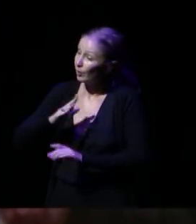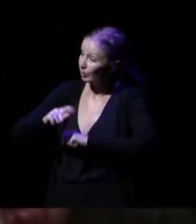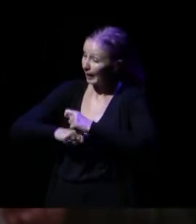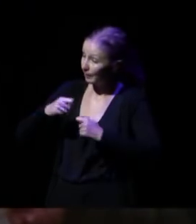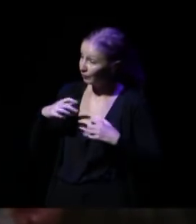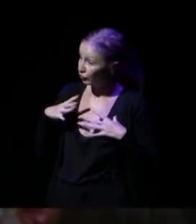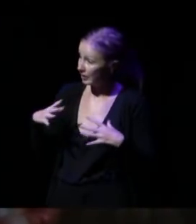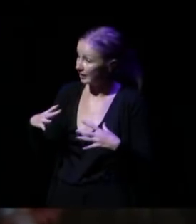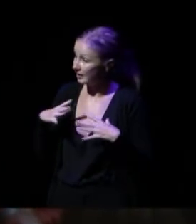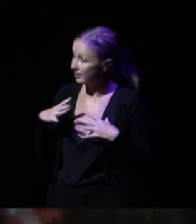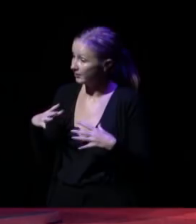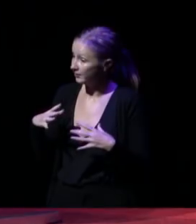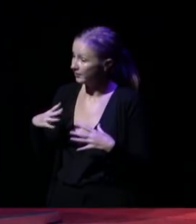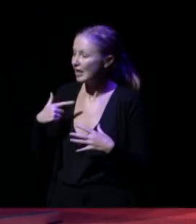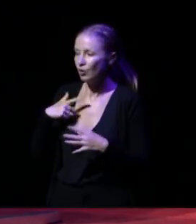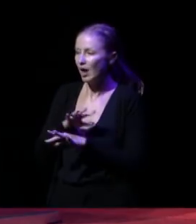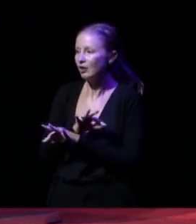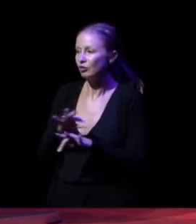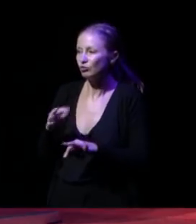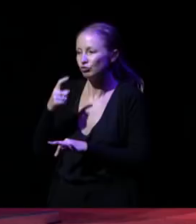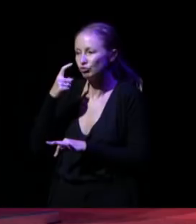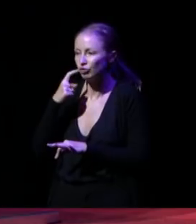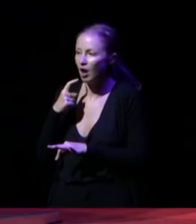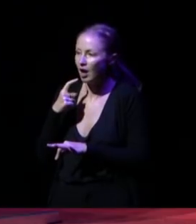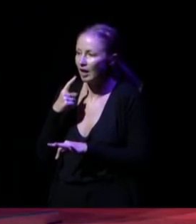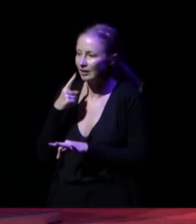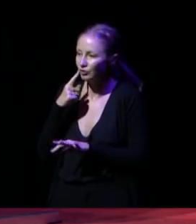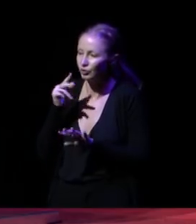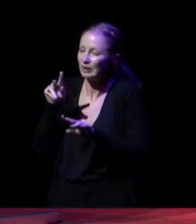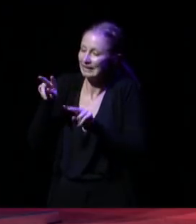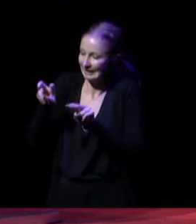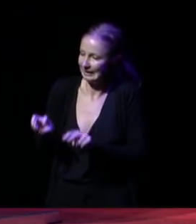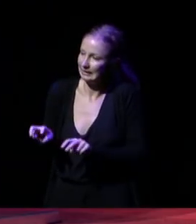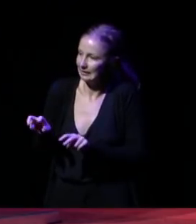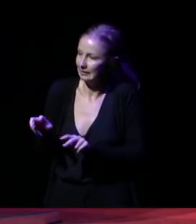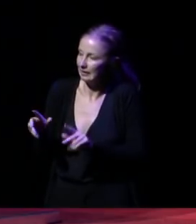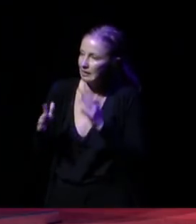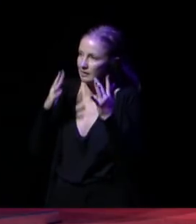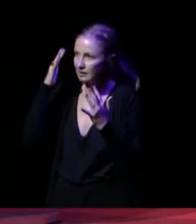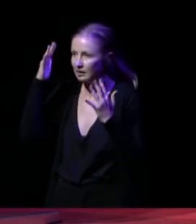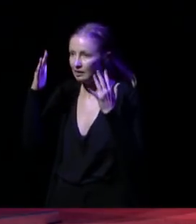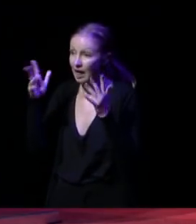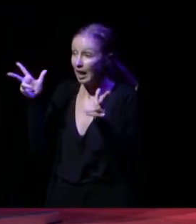And so I don't try to, I don't really rest in that anymore, the sort of pitter patter of the mind.